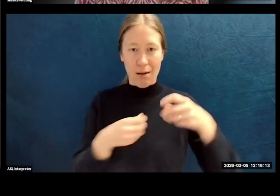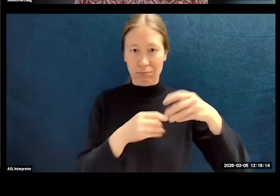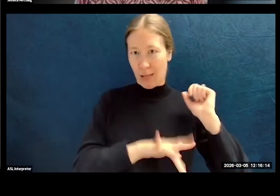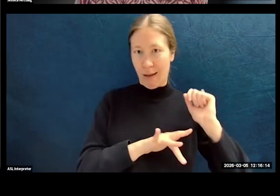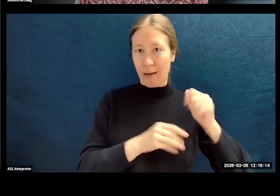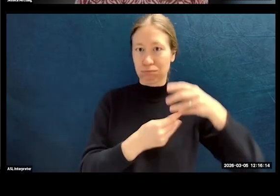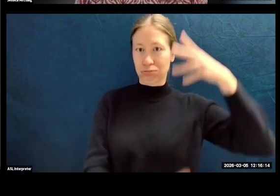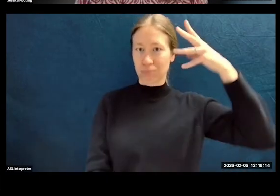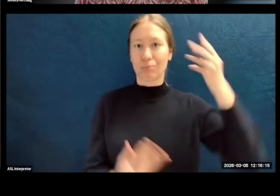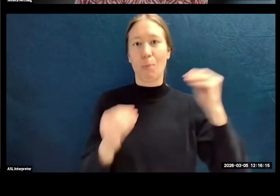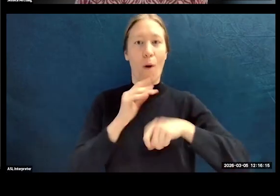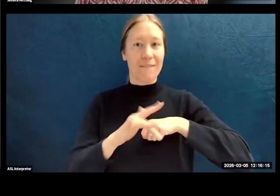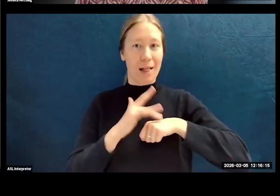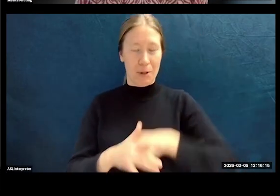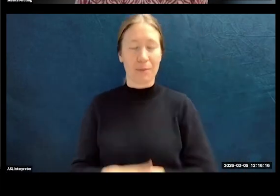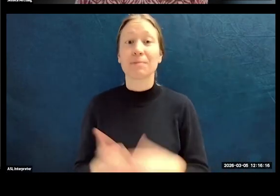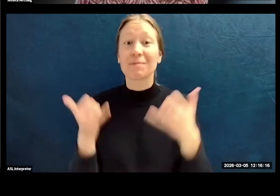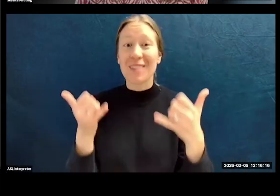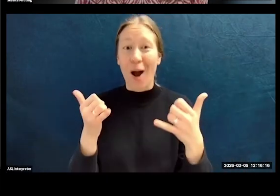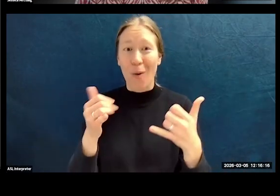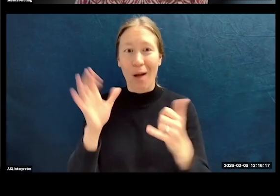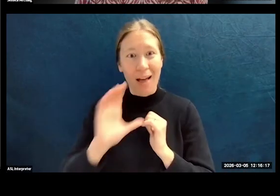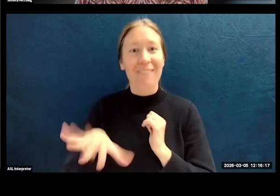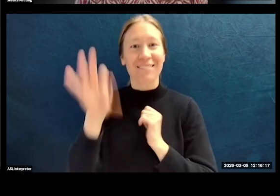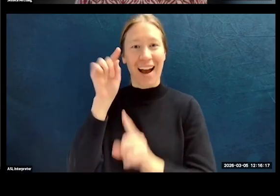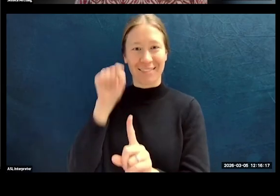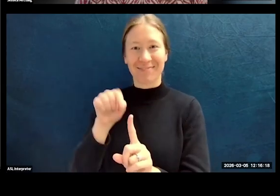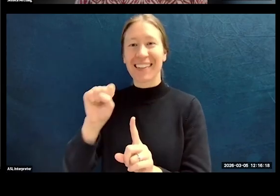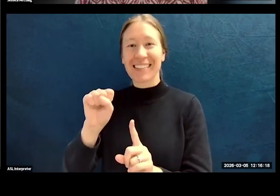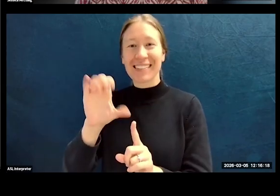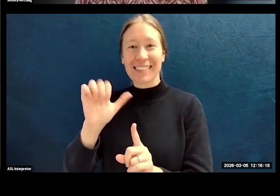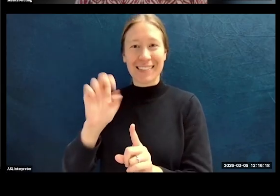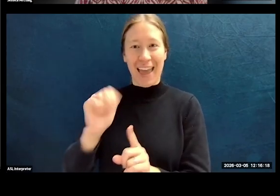So, in this list there will be a Scan and OCR option. So I'm gonna select this.